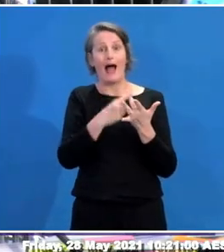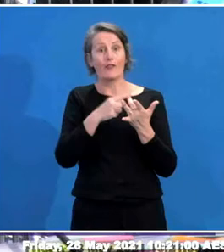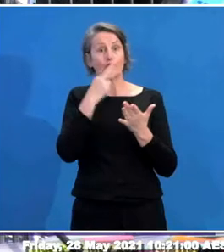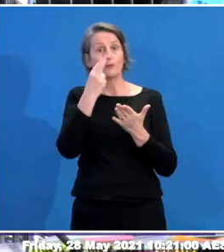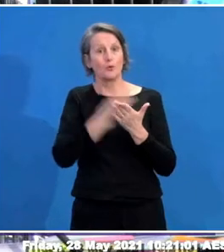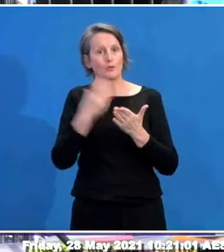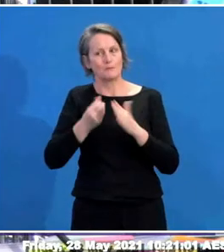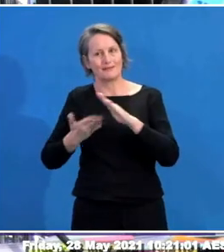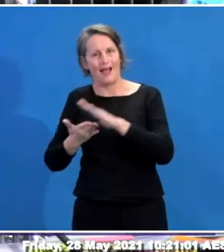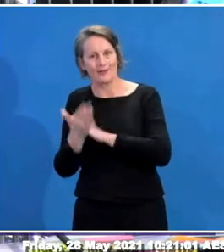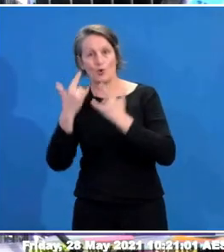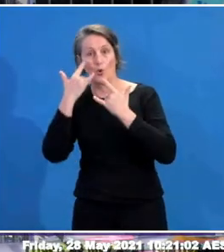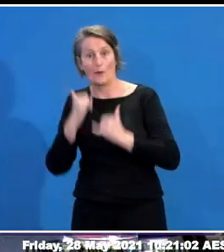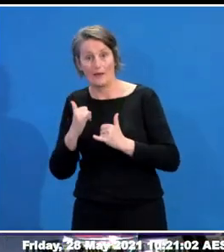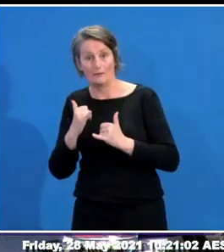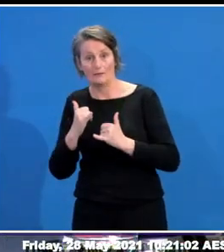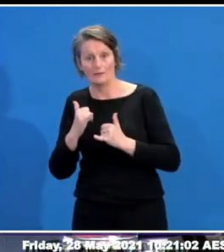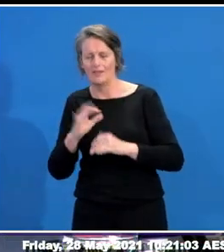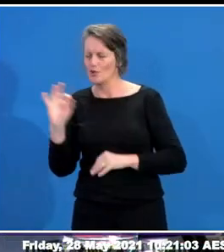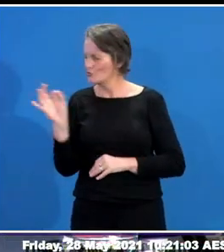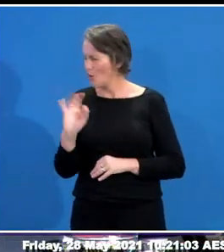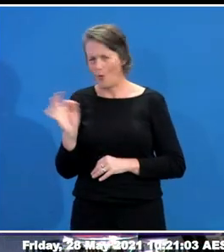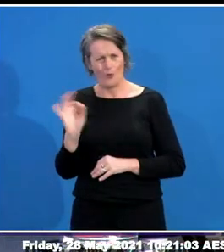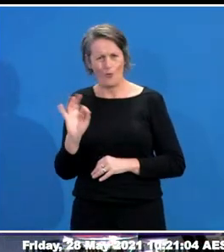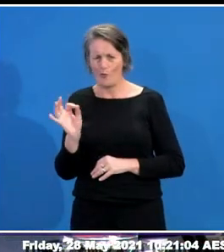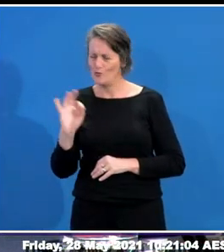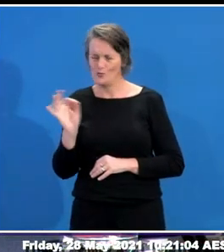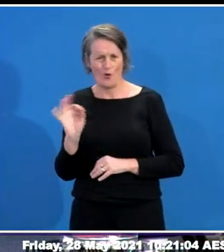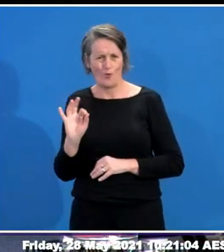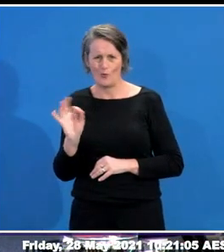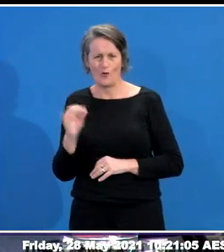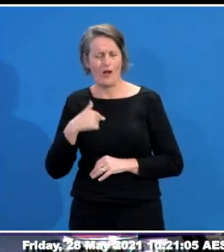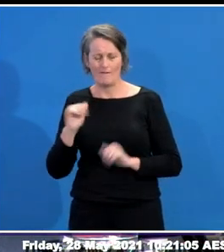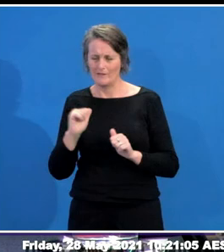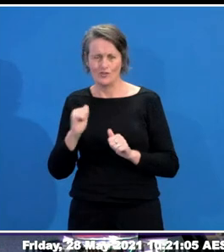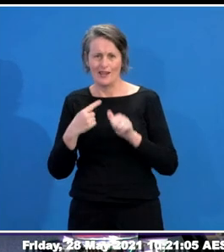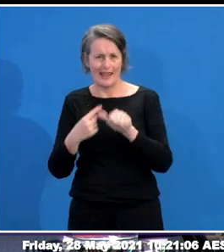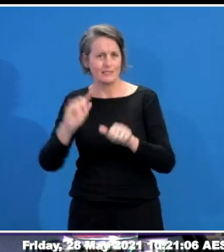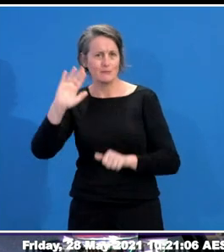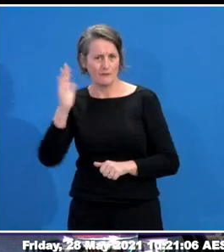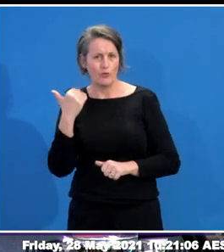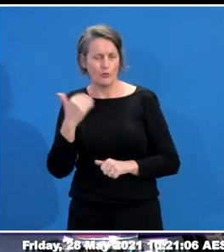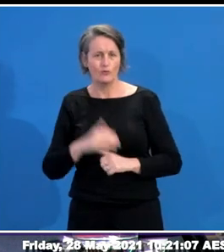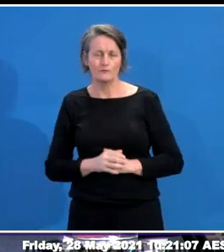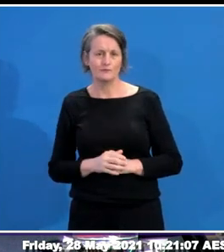the lawyers; is that right? No, that is not right. I've answered the question and the question --- my answer still remains the same.